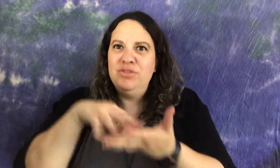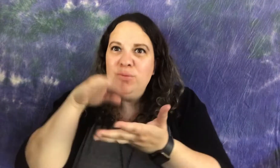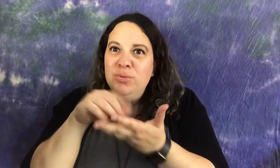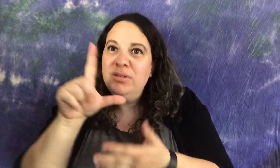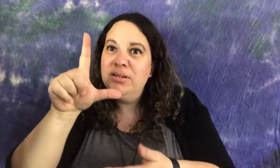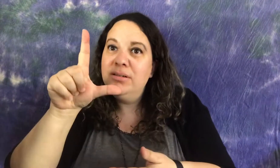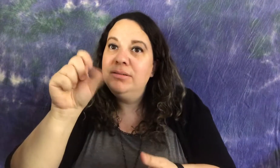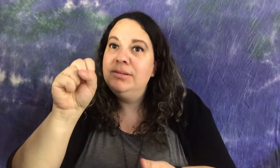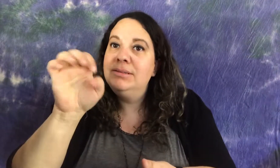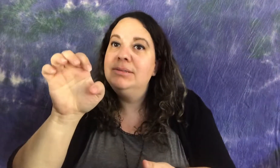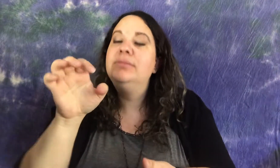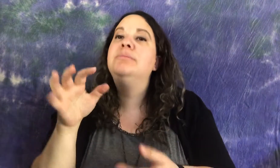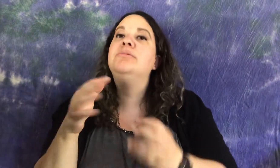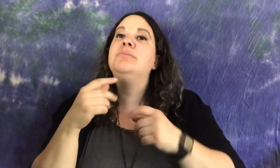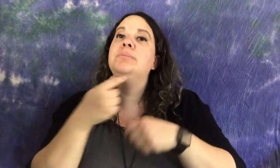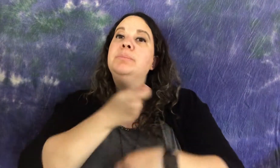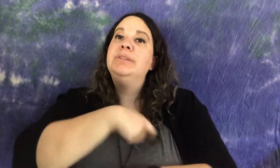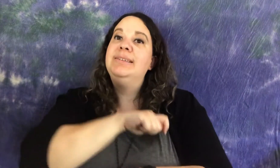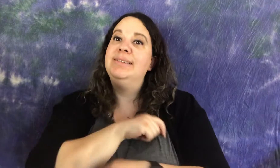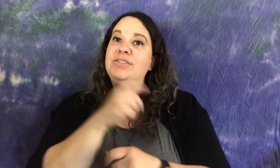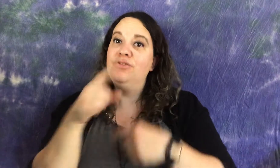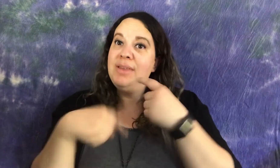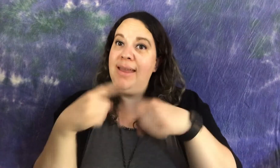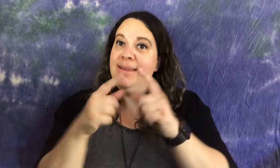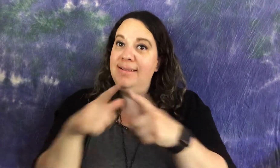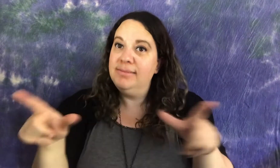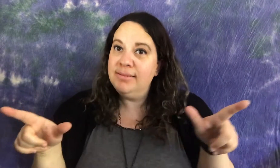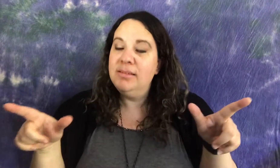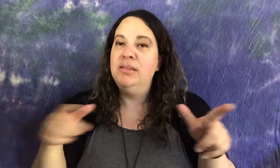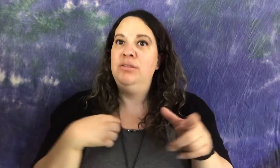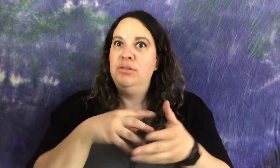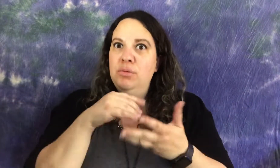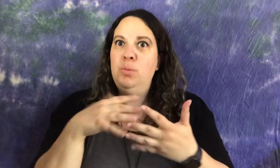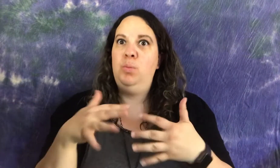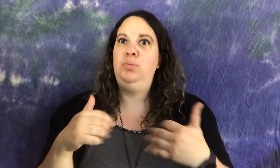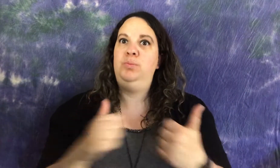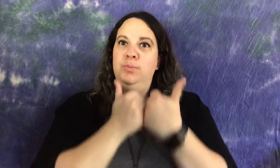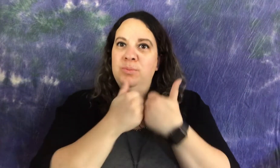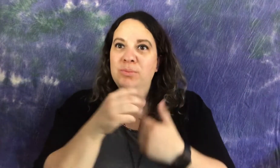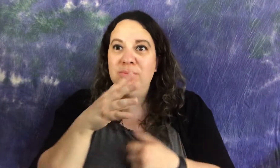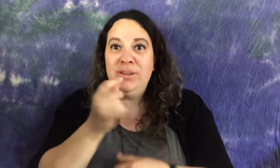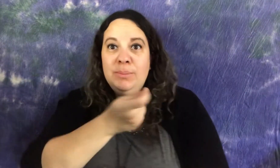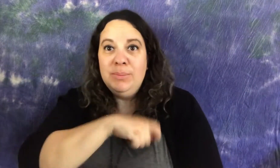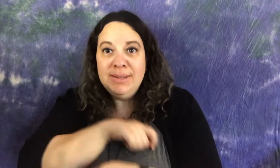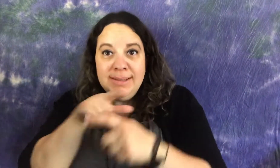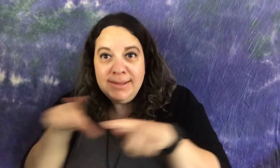I learned Spanish sign language (LSE). I learned that LSE and Spanish languages can be very challenging.